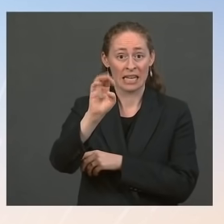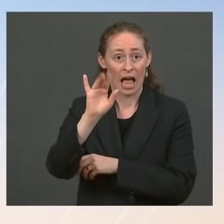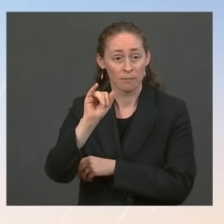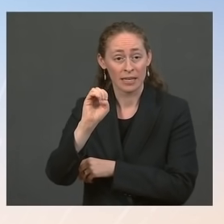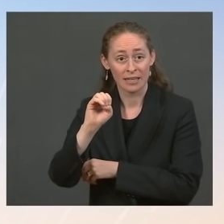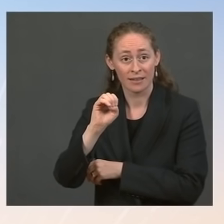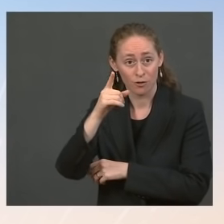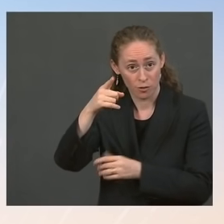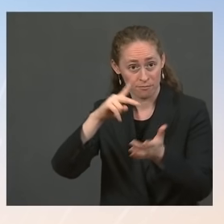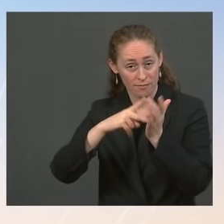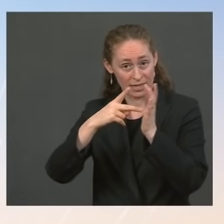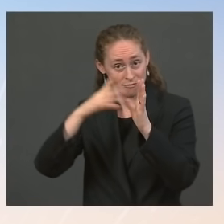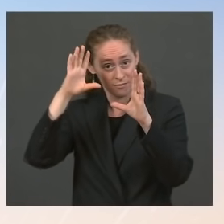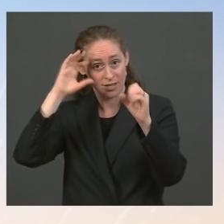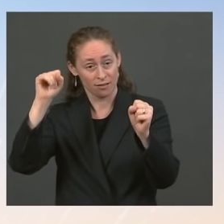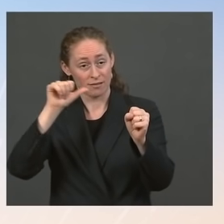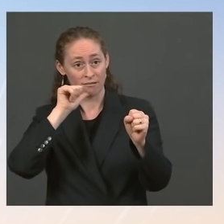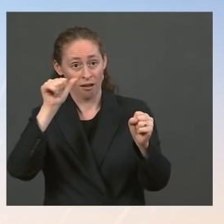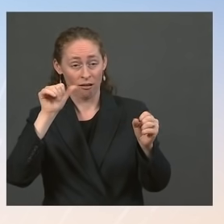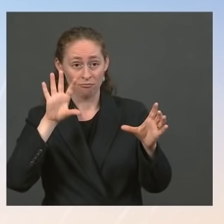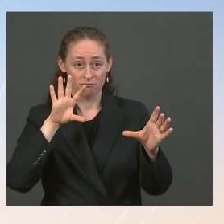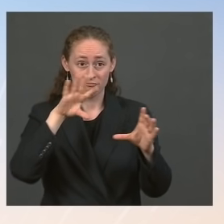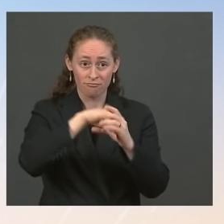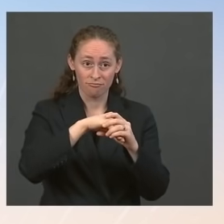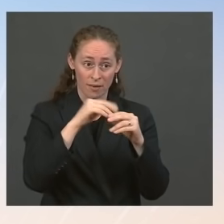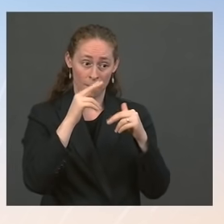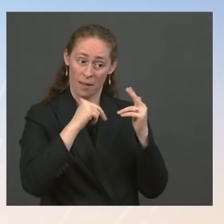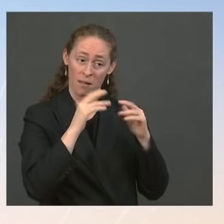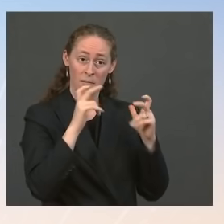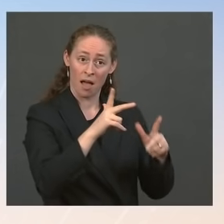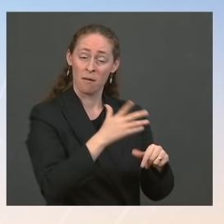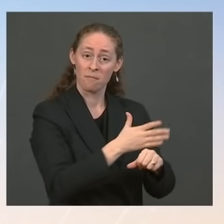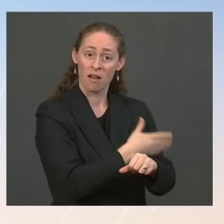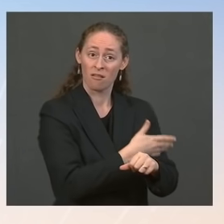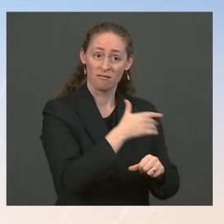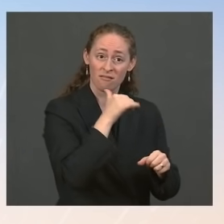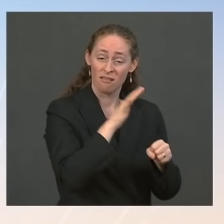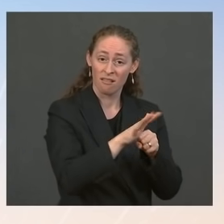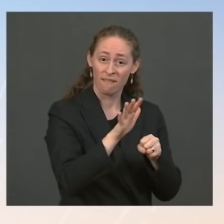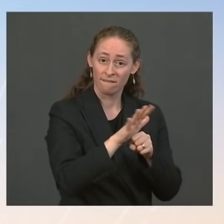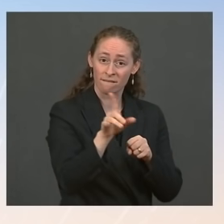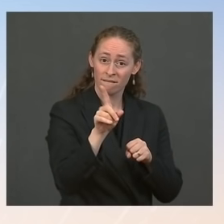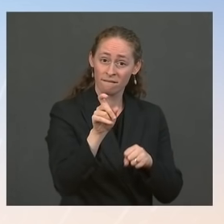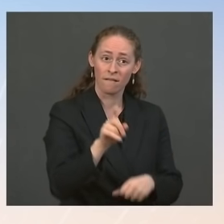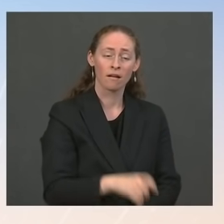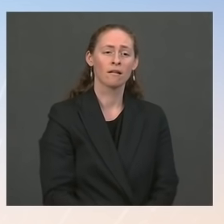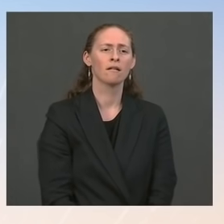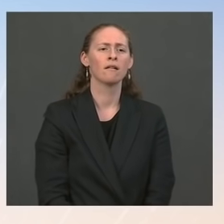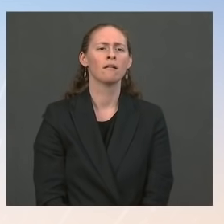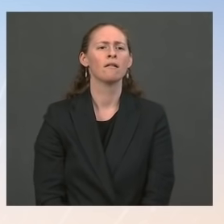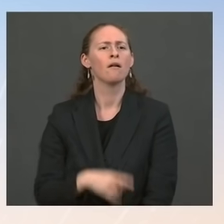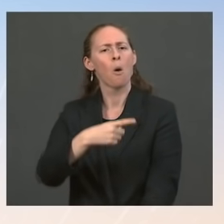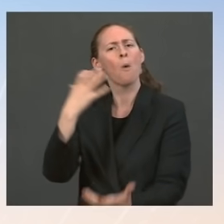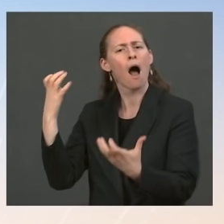in getting the Build Back Better agenda passed? The Press: She said that she wanted -- she wanted him to take a more aggressive stance. Ms. Psaki: In what way did she say it? I didn't see her comments.